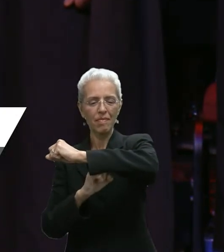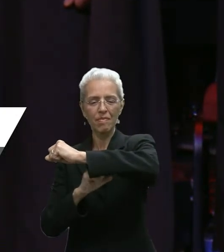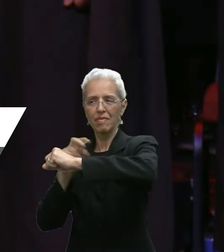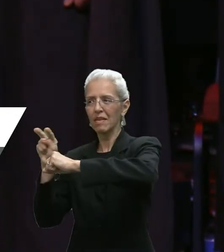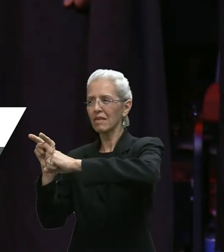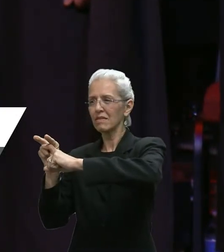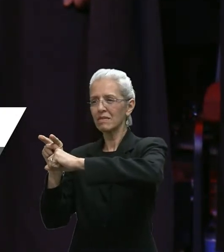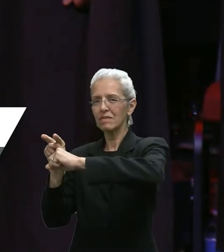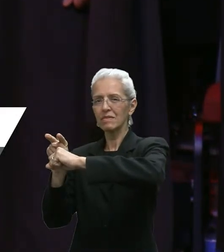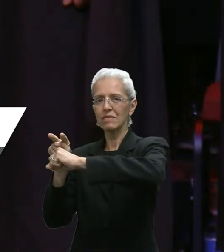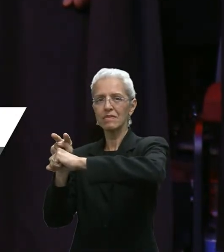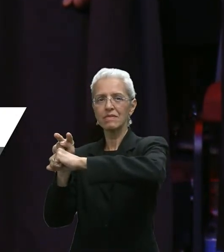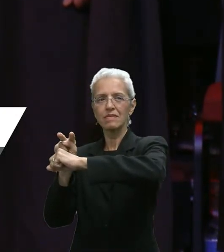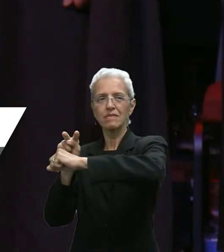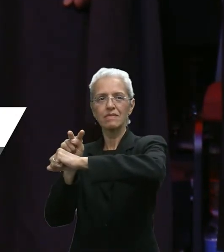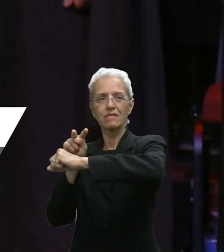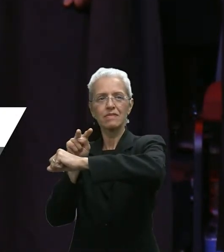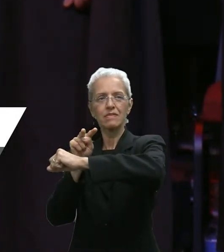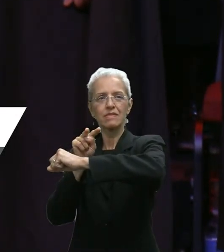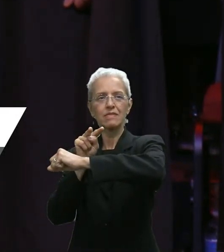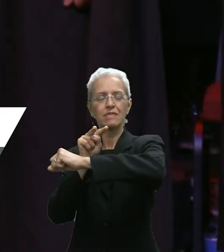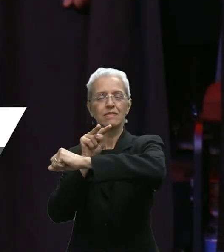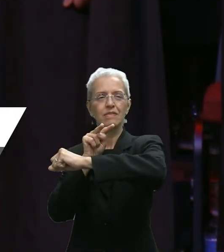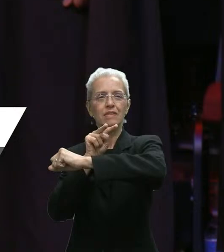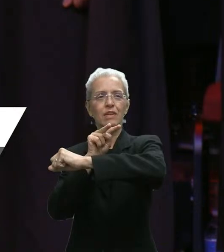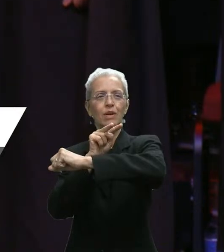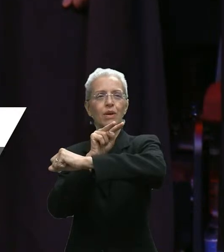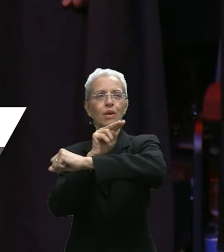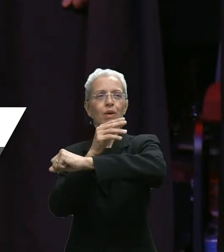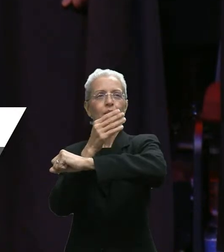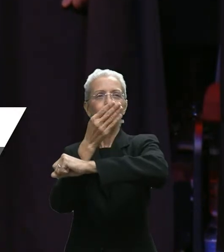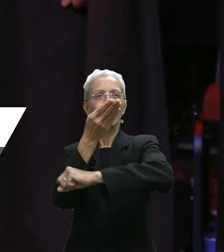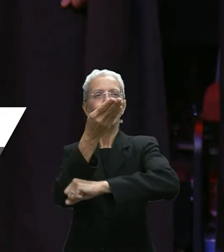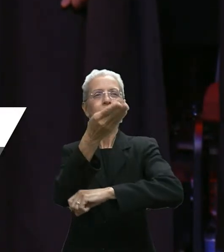OK, so, my name is nick Swain.